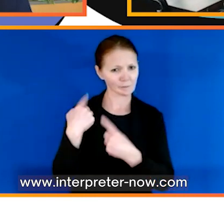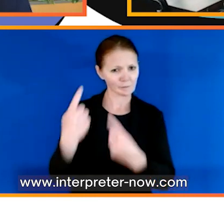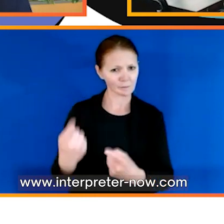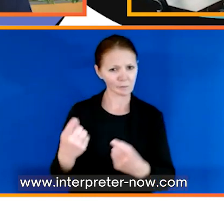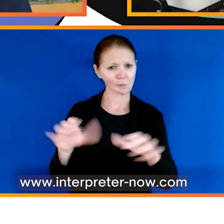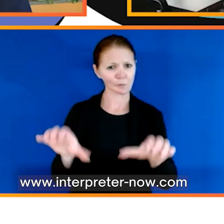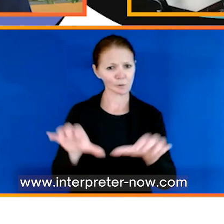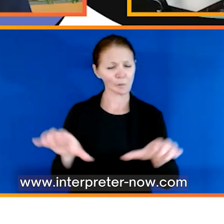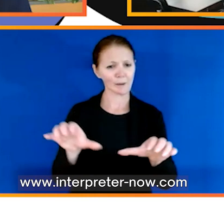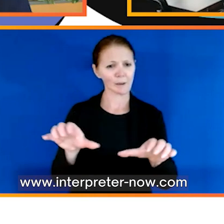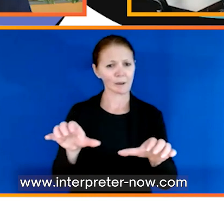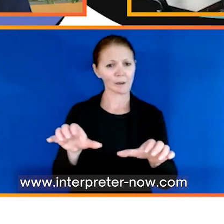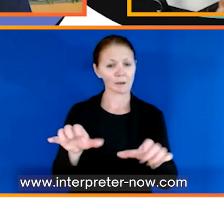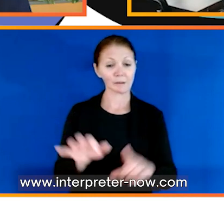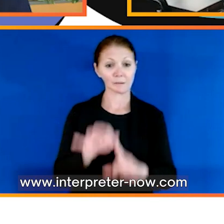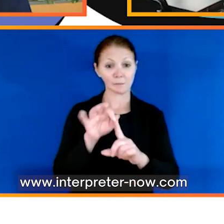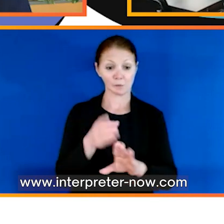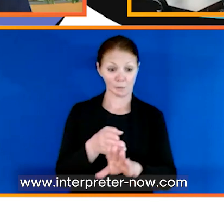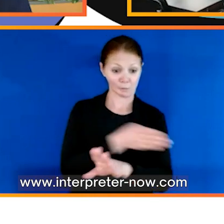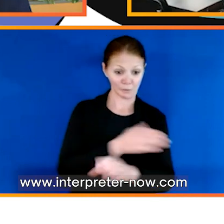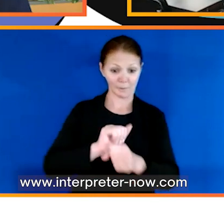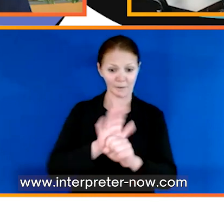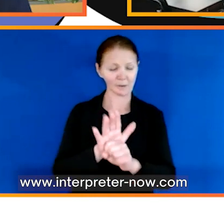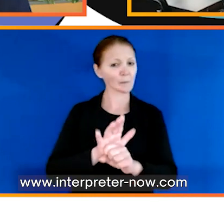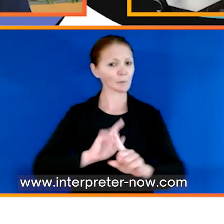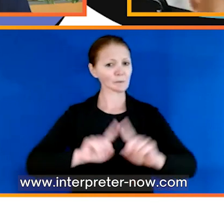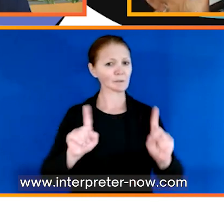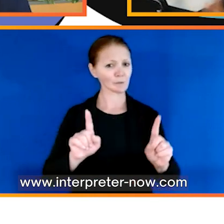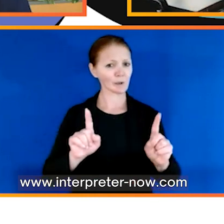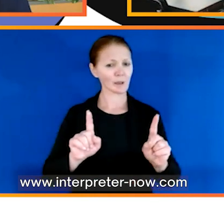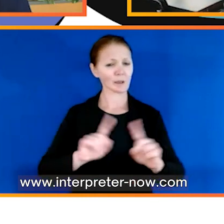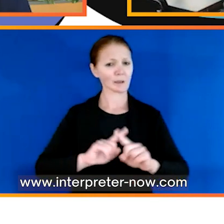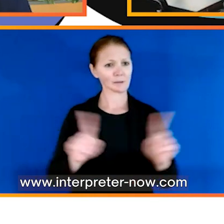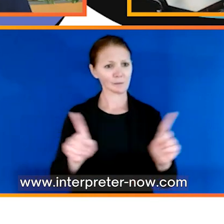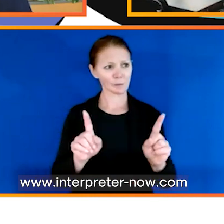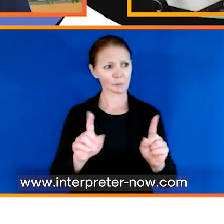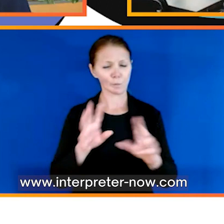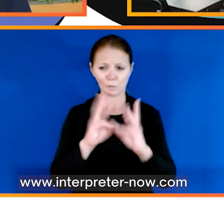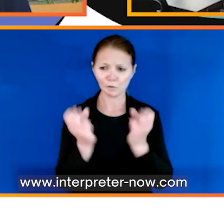It's different from where a lot of workshops were held in companies and offices, and some